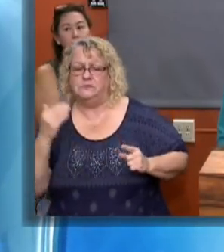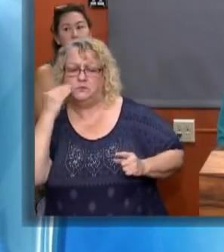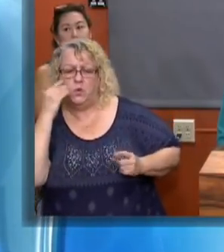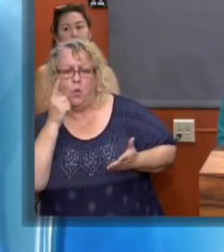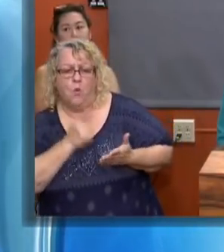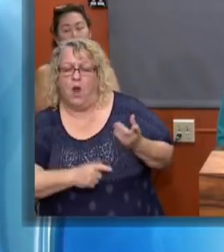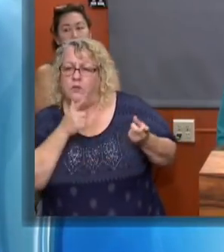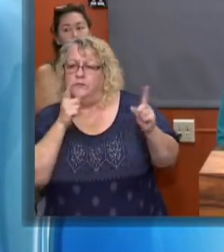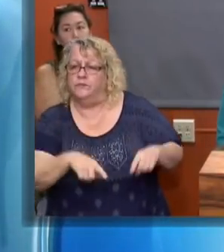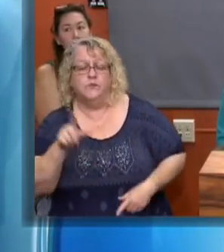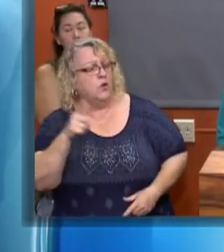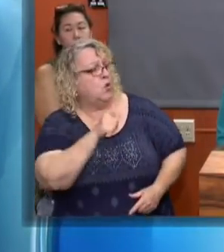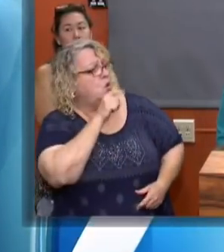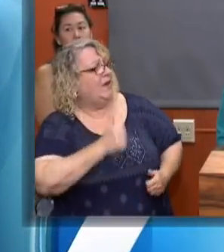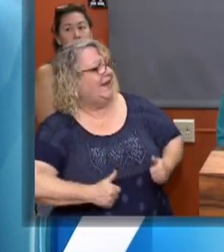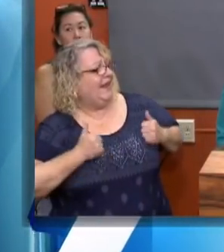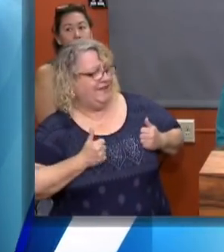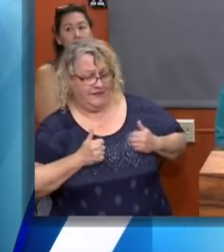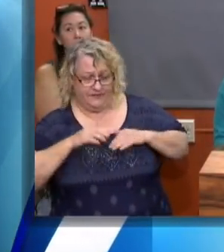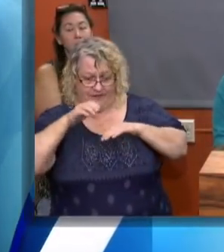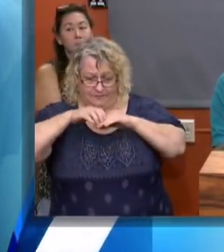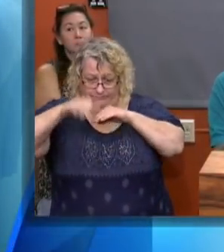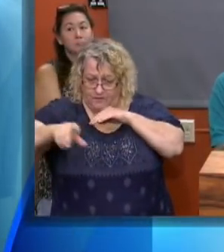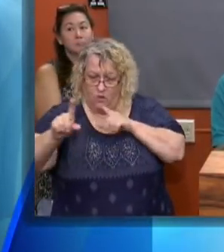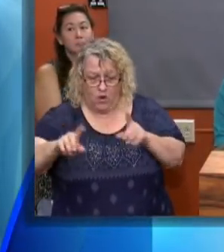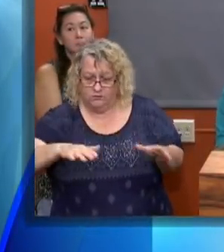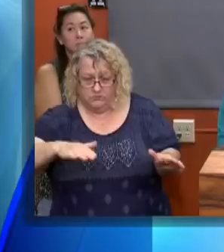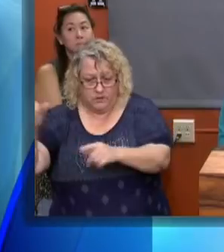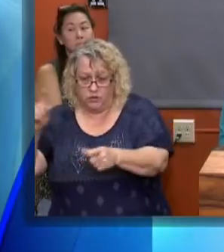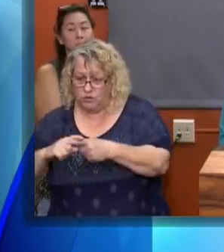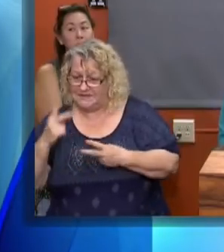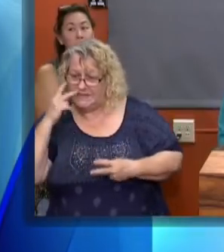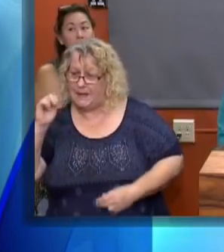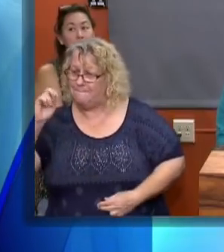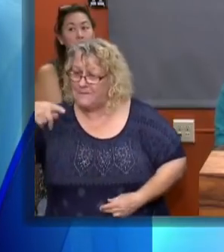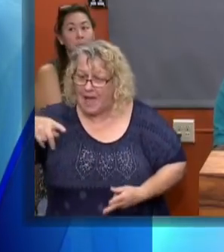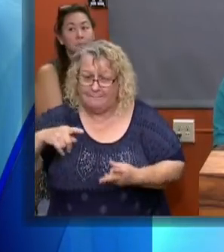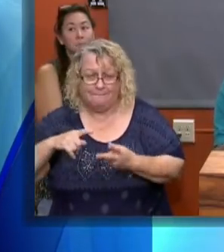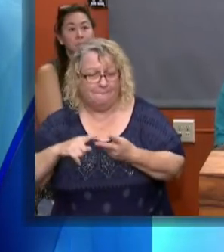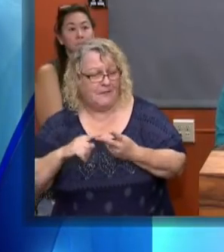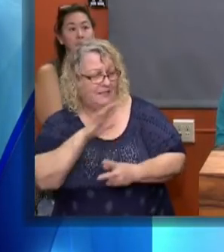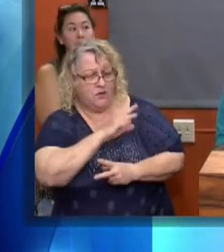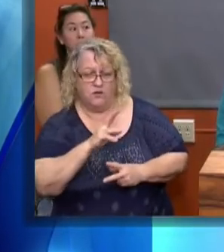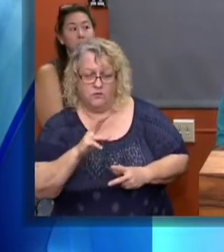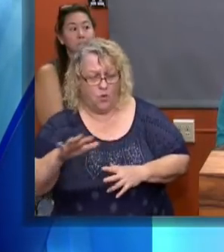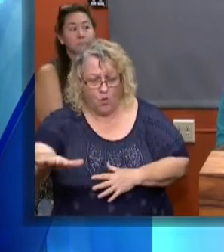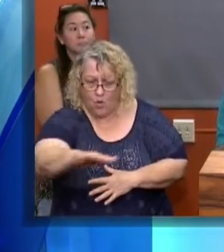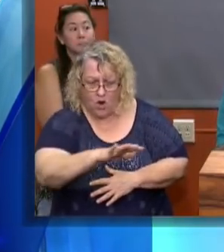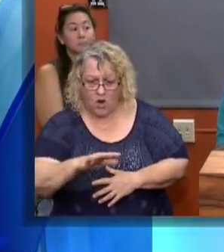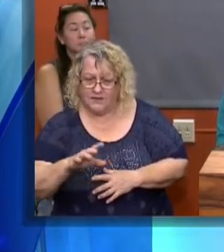WE'RE STILL IN THE -- YET. STILL IN THE DESIGN STAGES. HERE. FOR RESIDENTS CONCERNED, IS